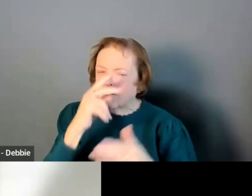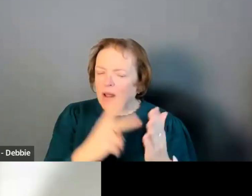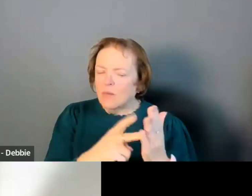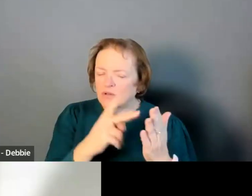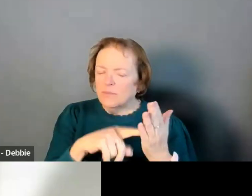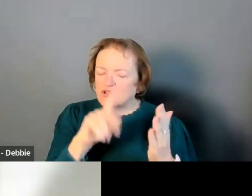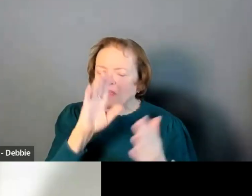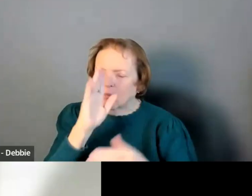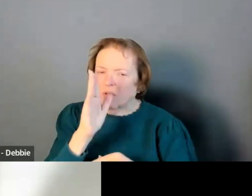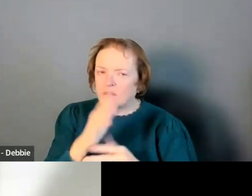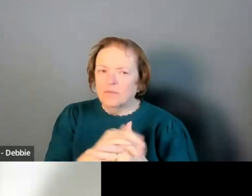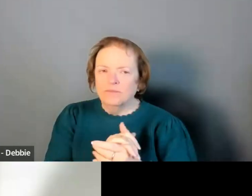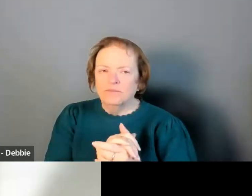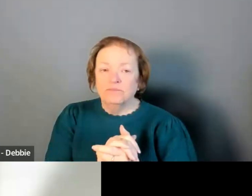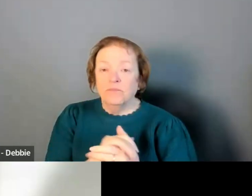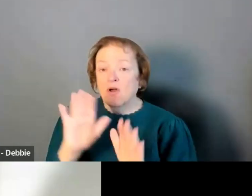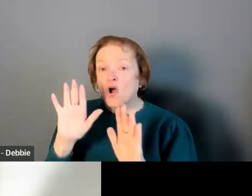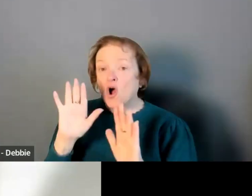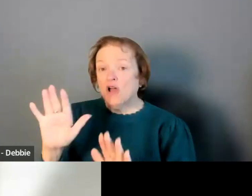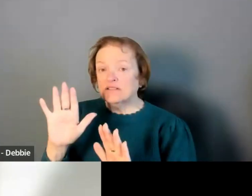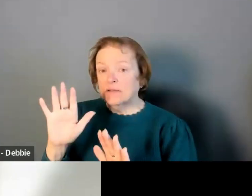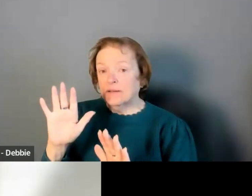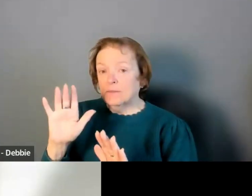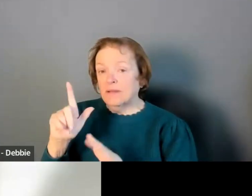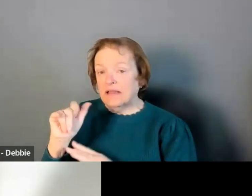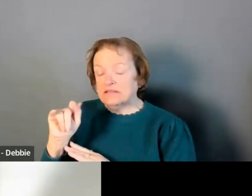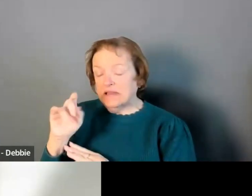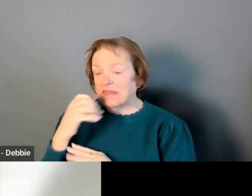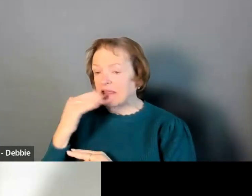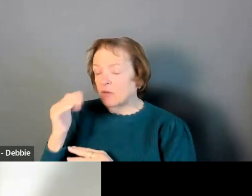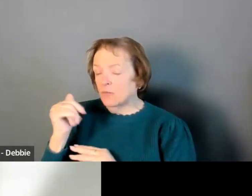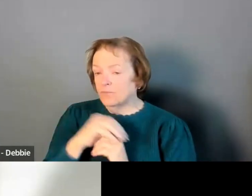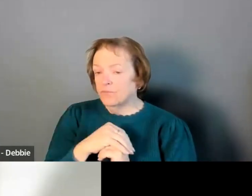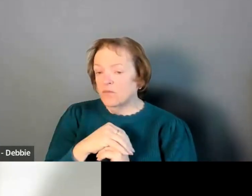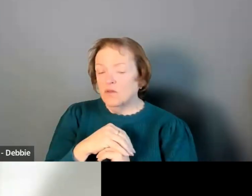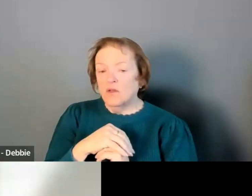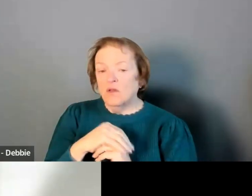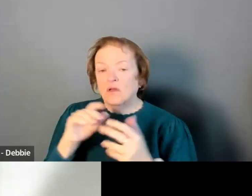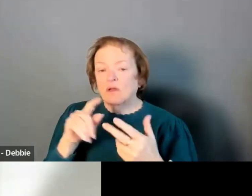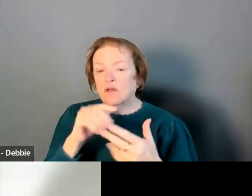Beautiful. Awesome. Thank you. Alright, another question in the chat.